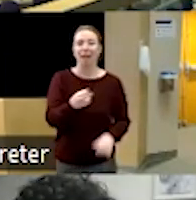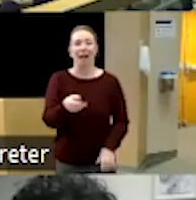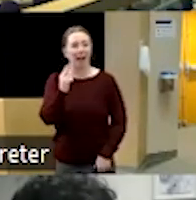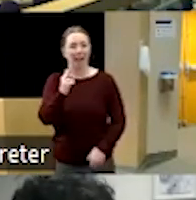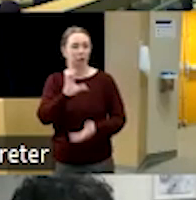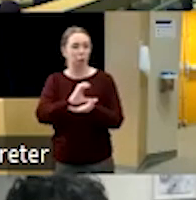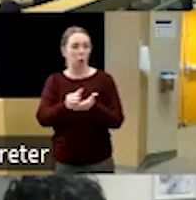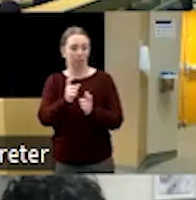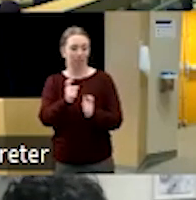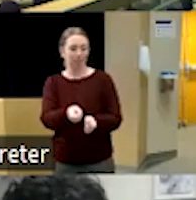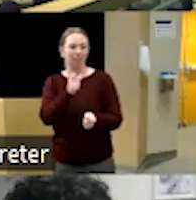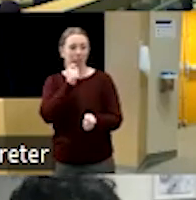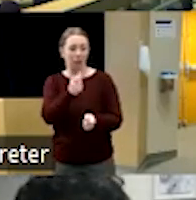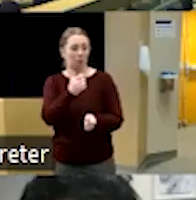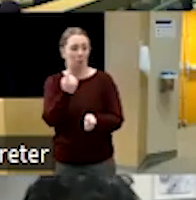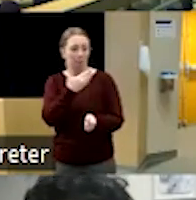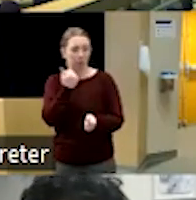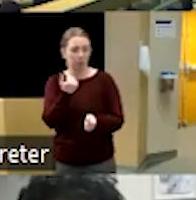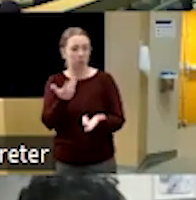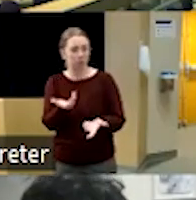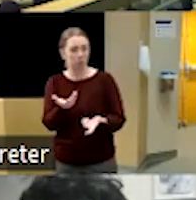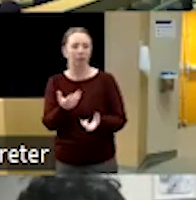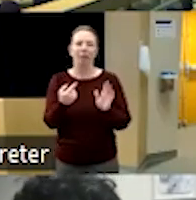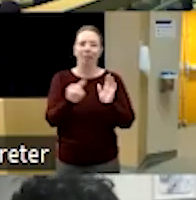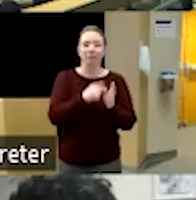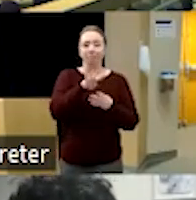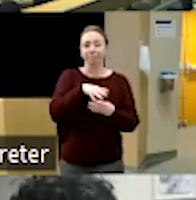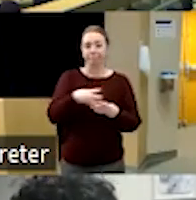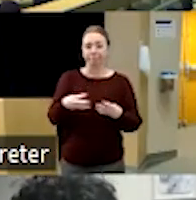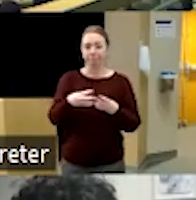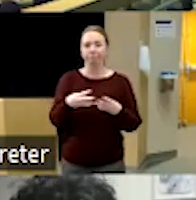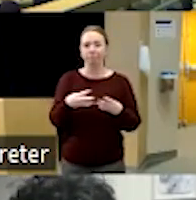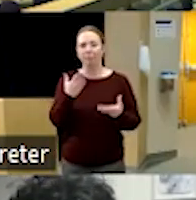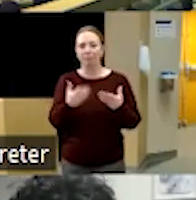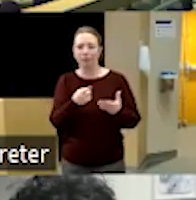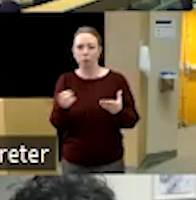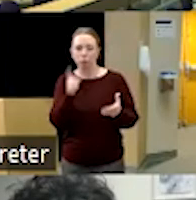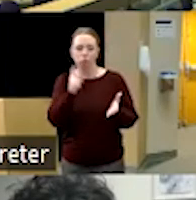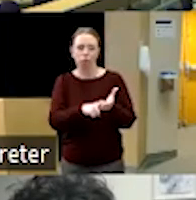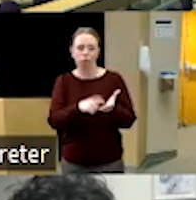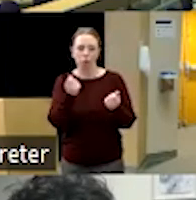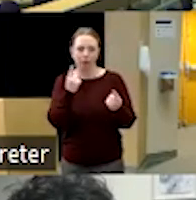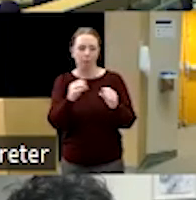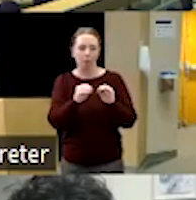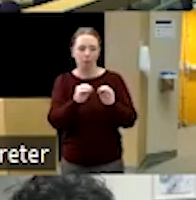um shown a little bit more in this plot which might be more familiar to me as it was to you as